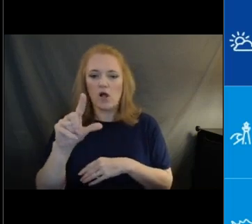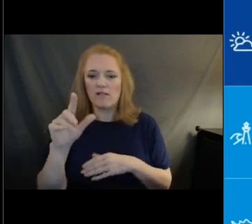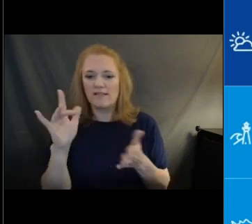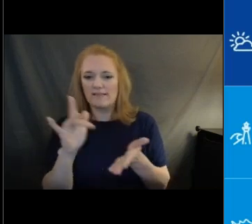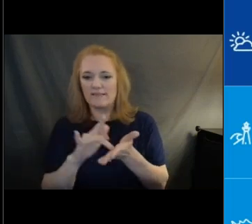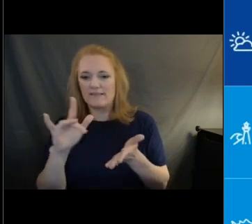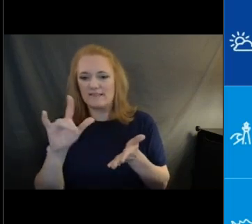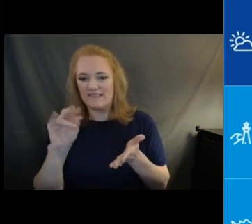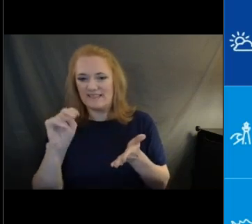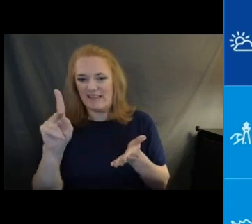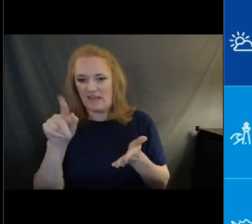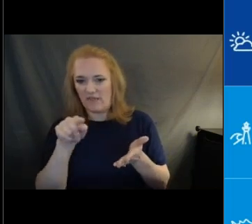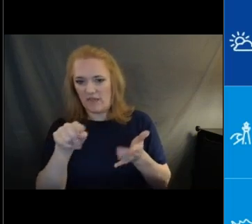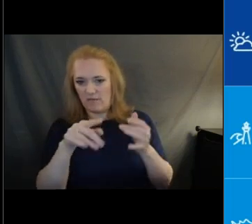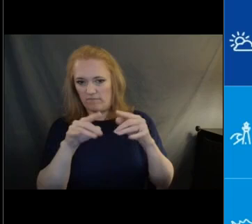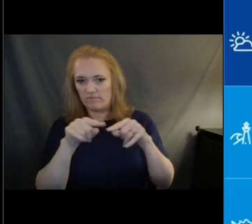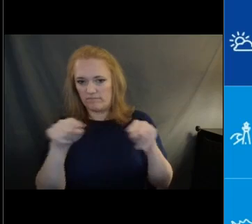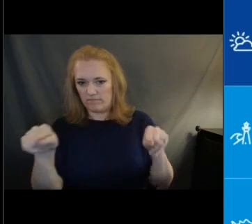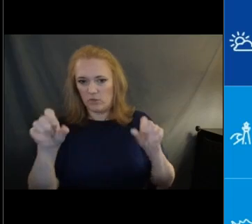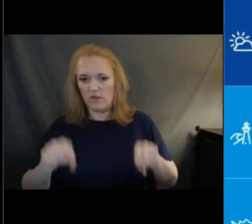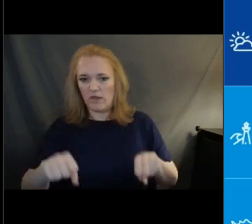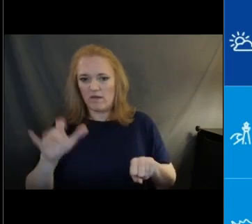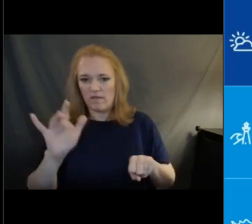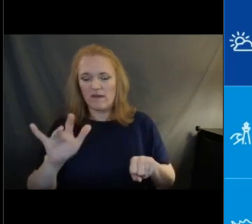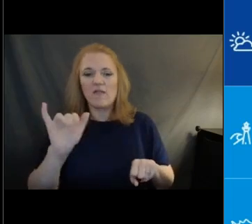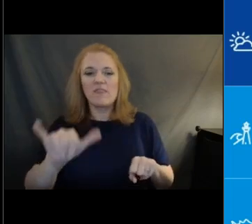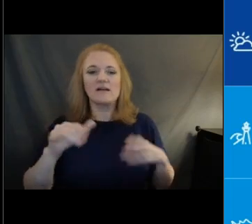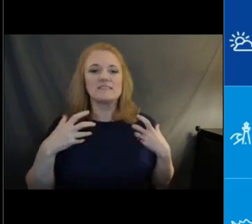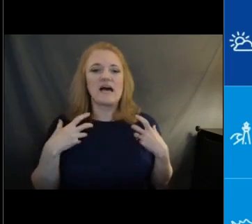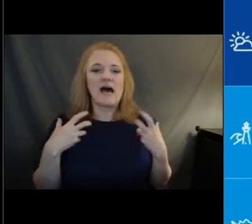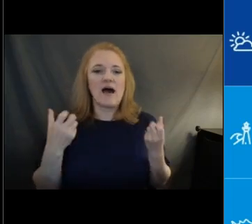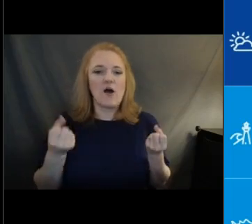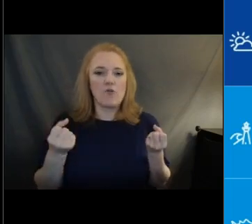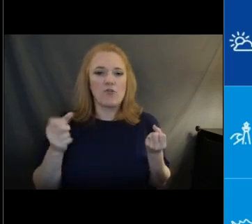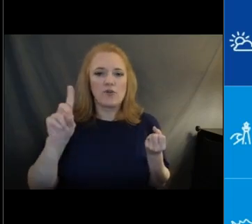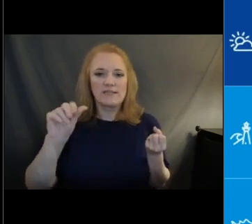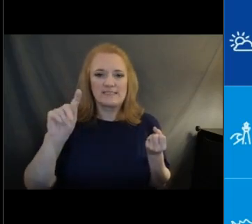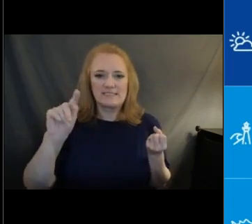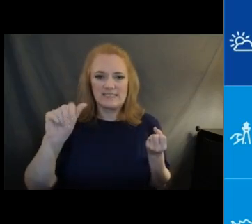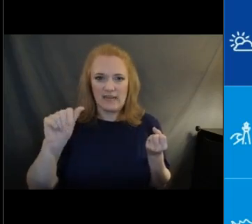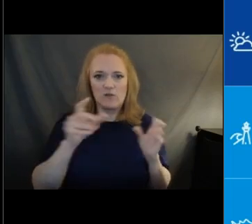and this is a link to data, health data, with respect to the temperatures. And this particular